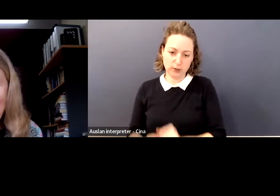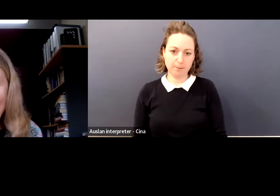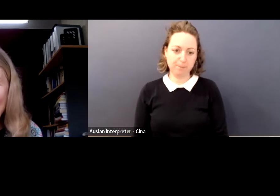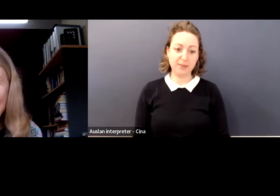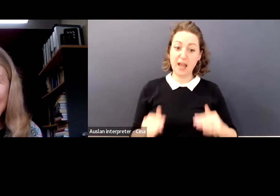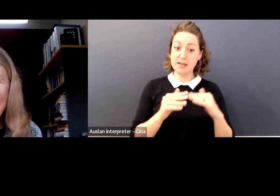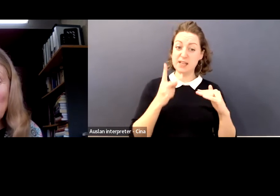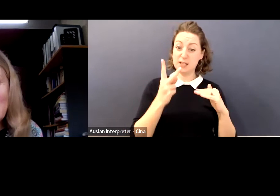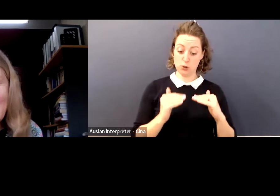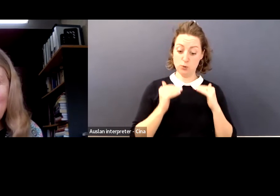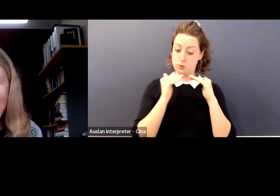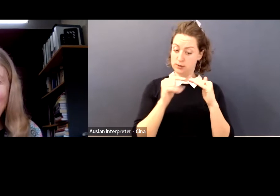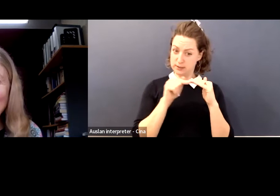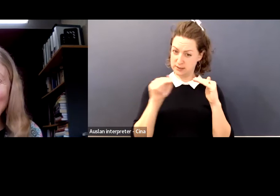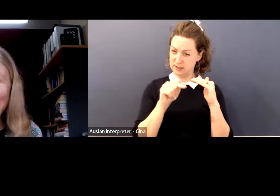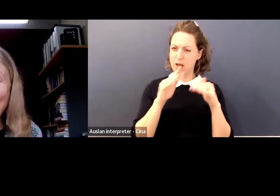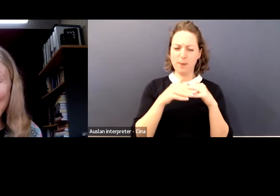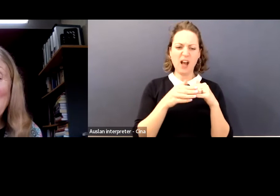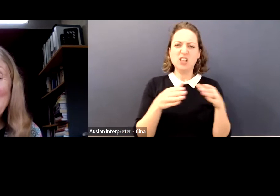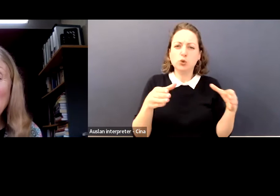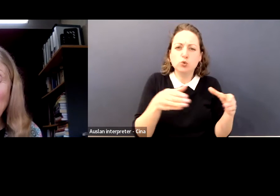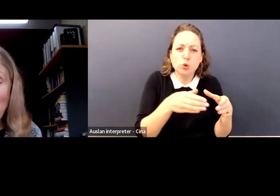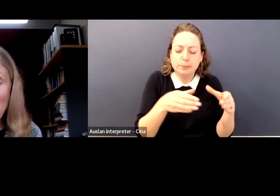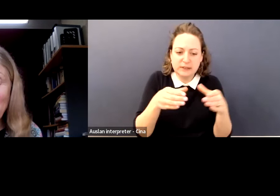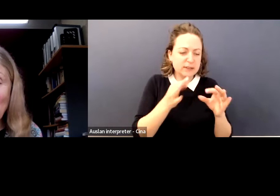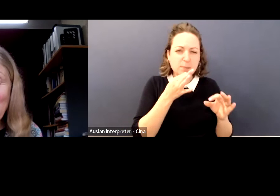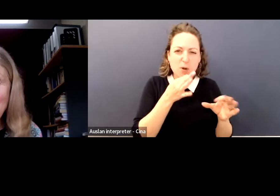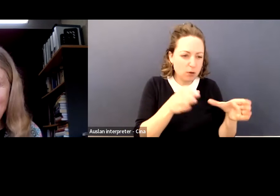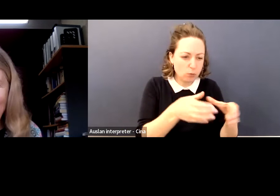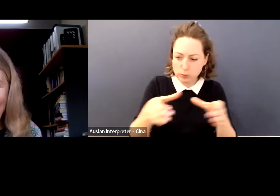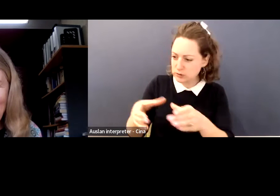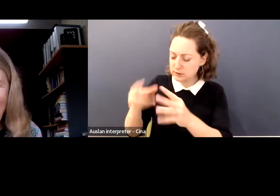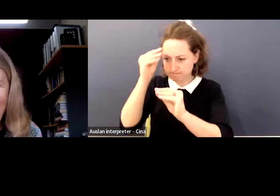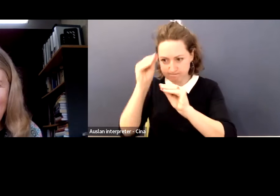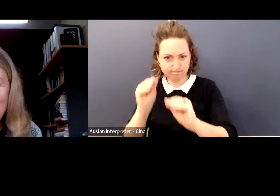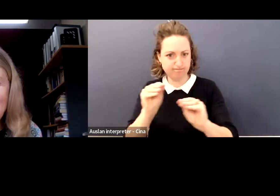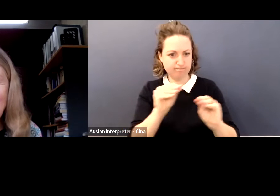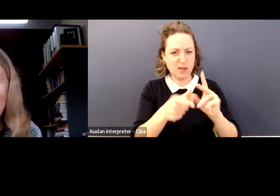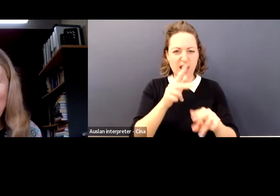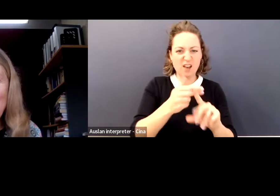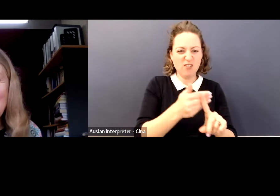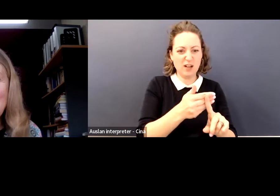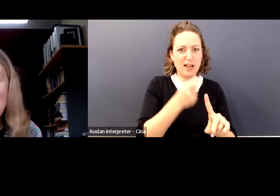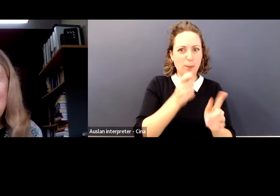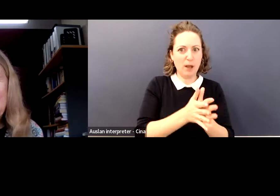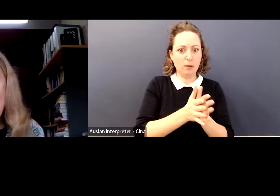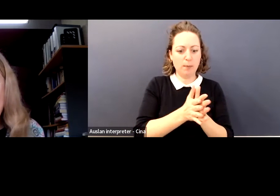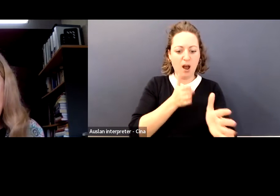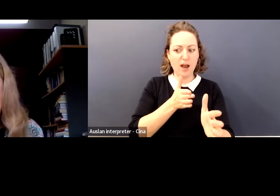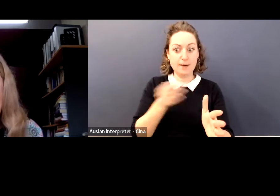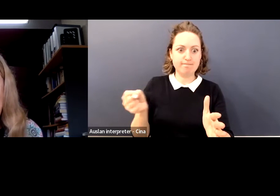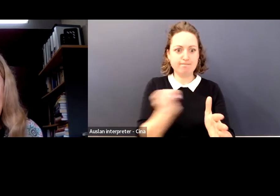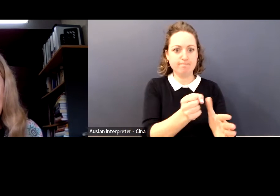in small groups or in some kind of way when they start falling behind their peers. Tier three is